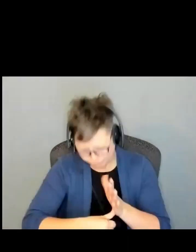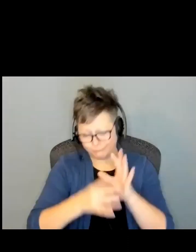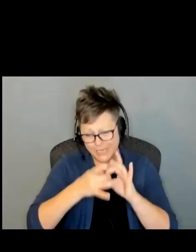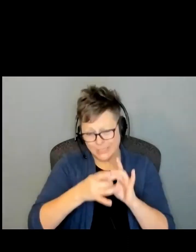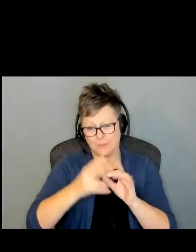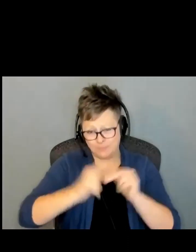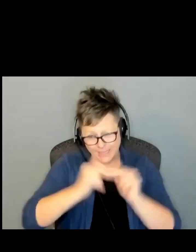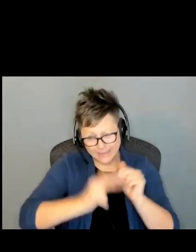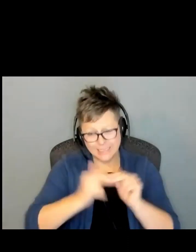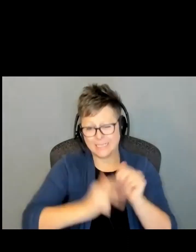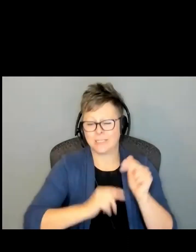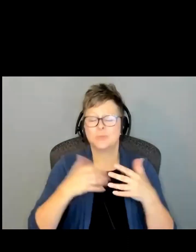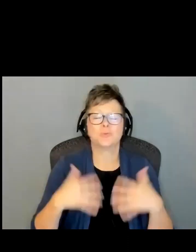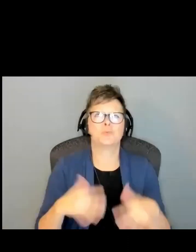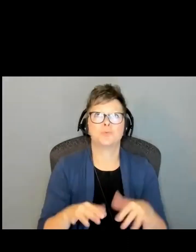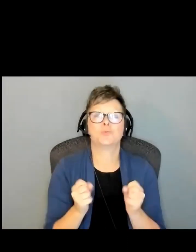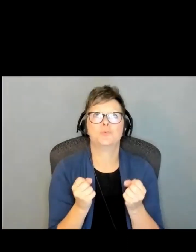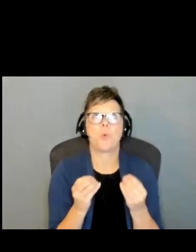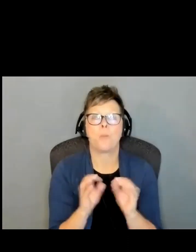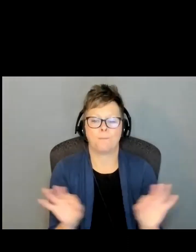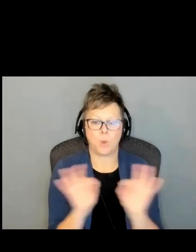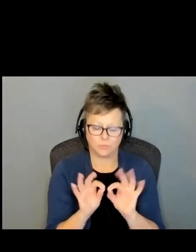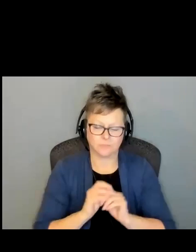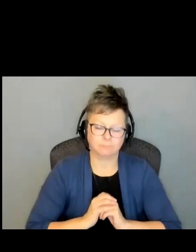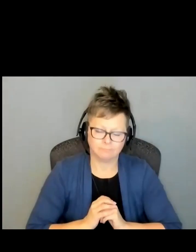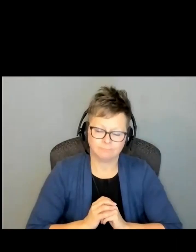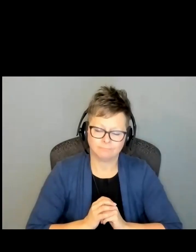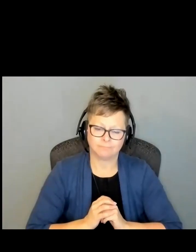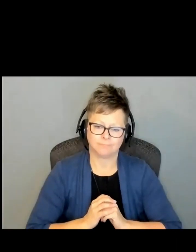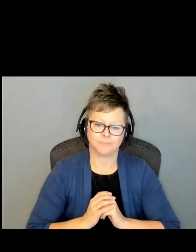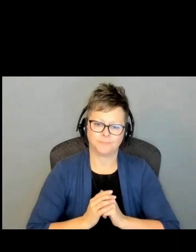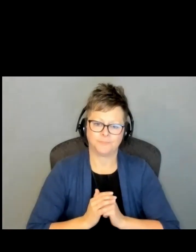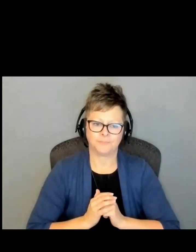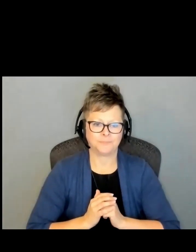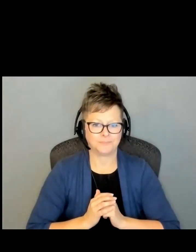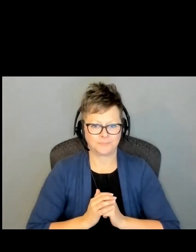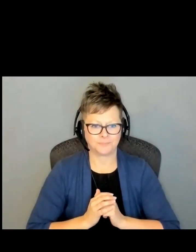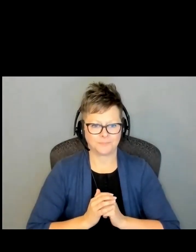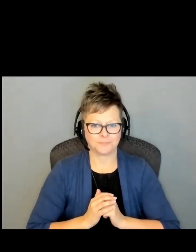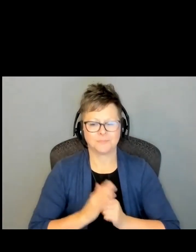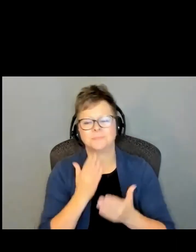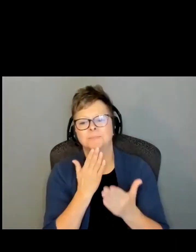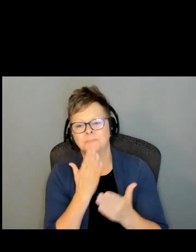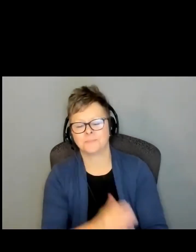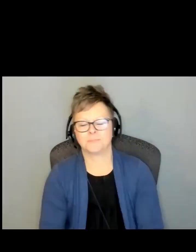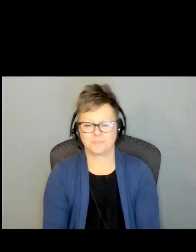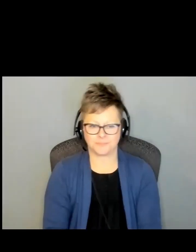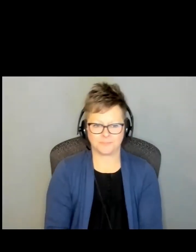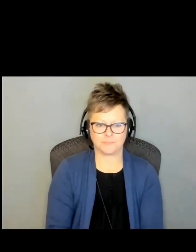I can’t say enough about. Thank you.